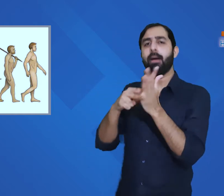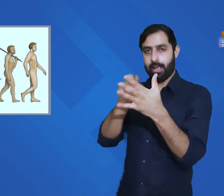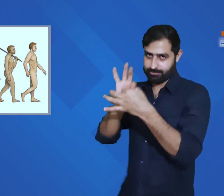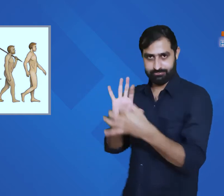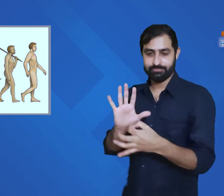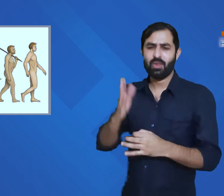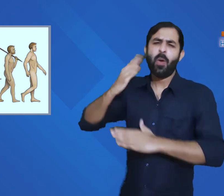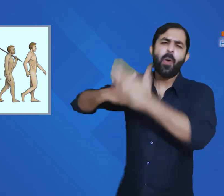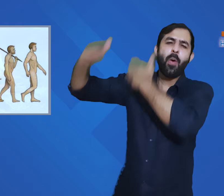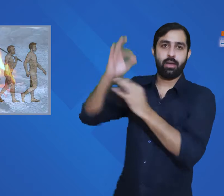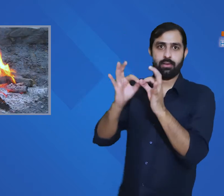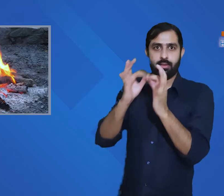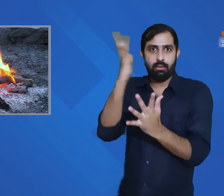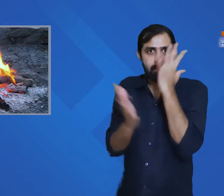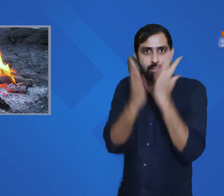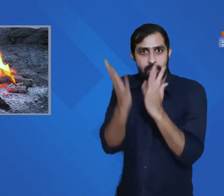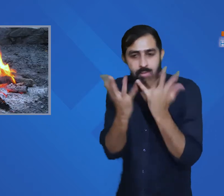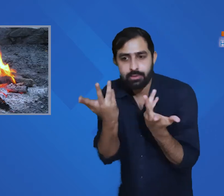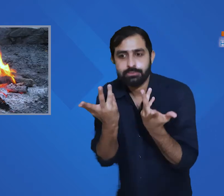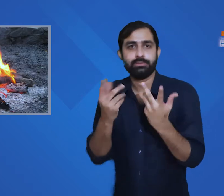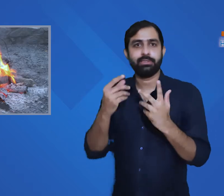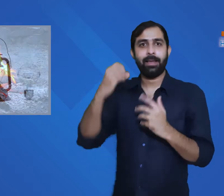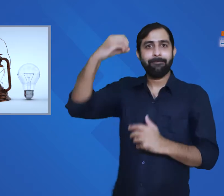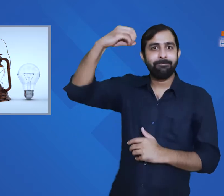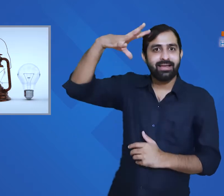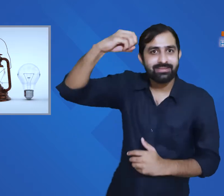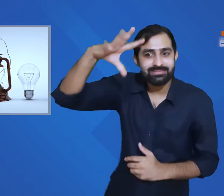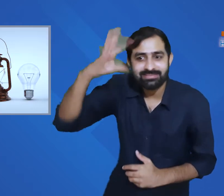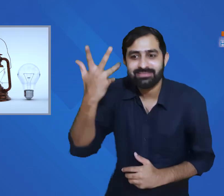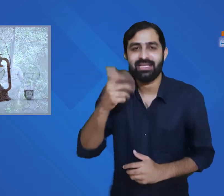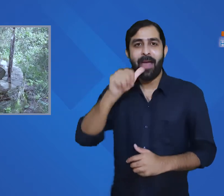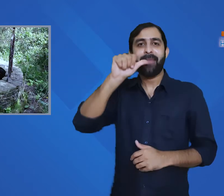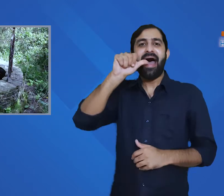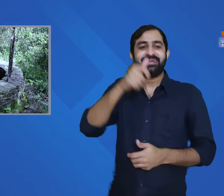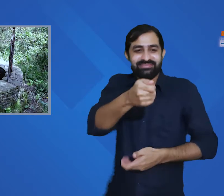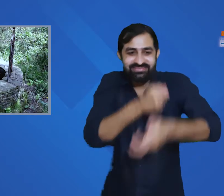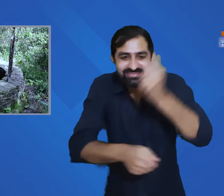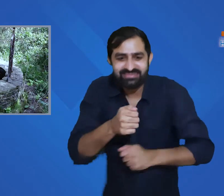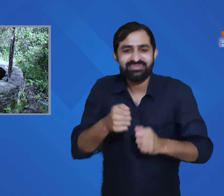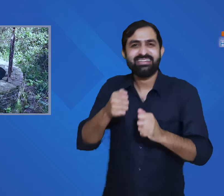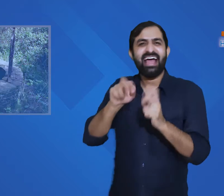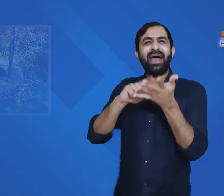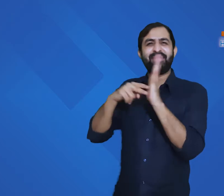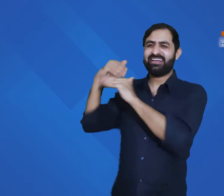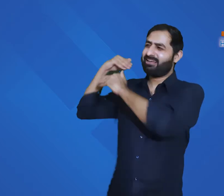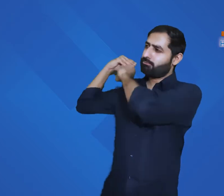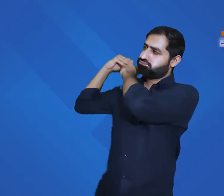Since ancient times many things have been discovered and invented like fire, light, tube wells and many other things.